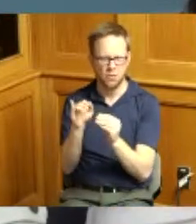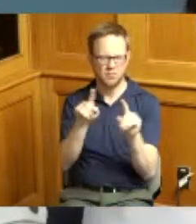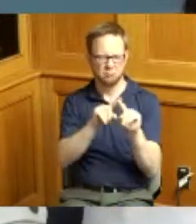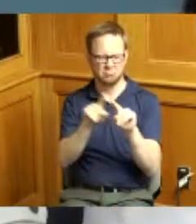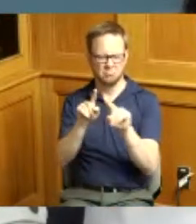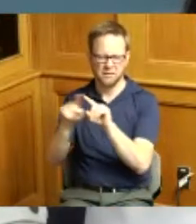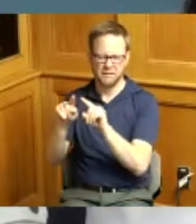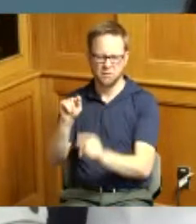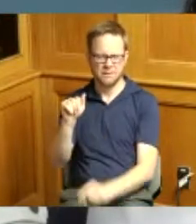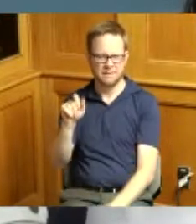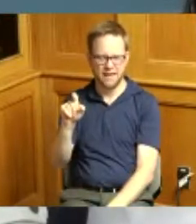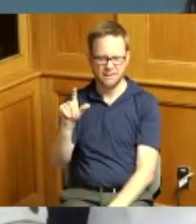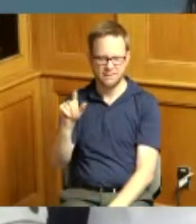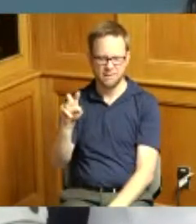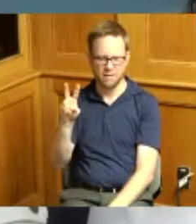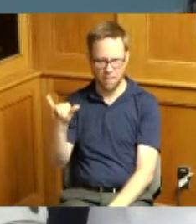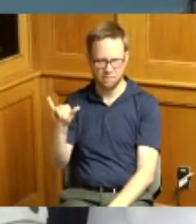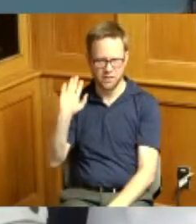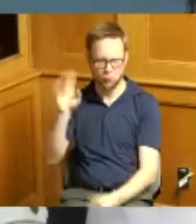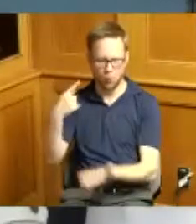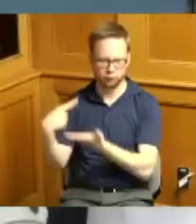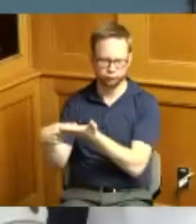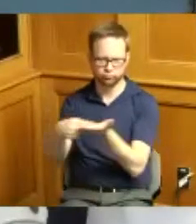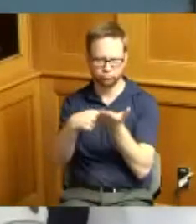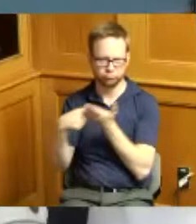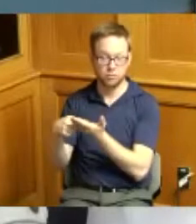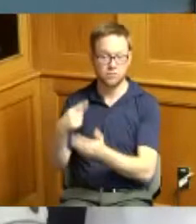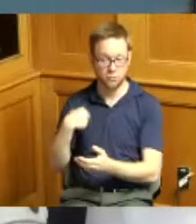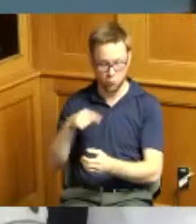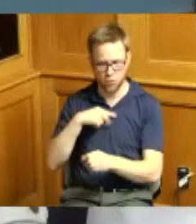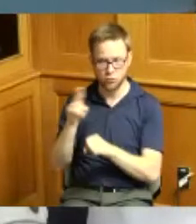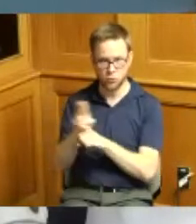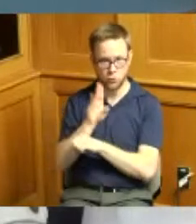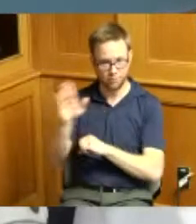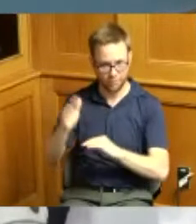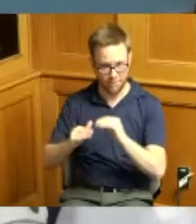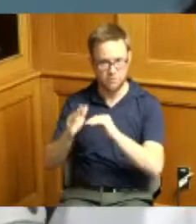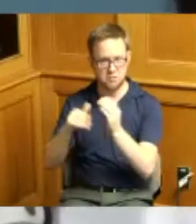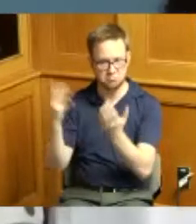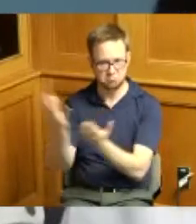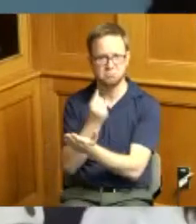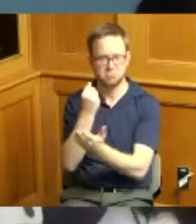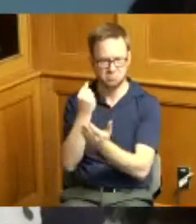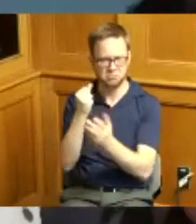we've been using the Board of election facilities and I think doing a variety of things to help